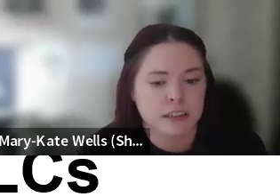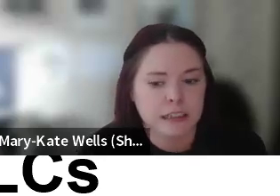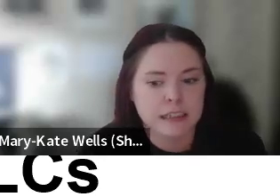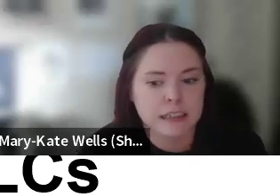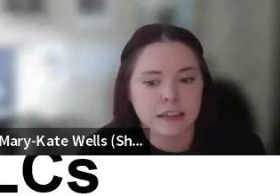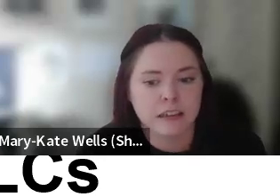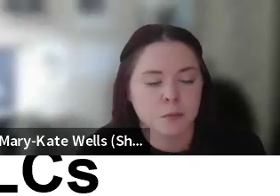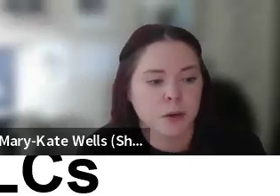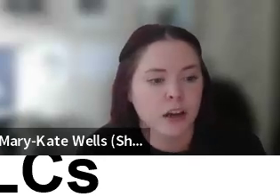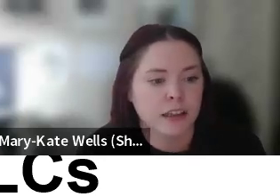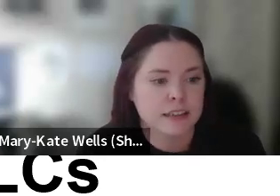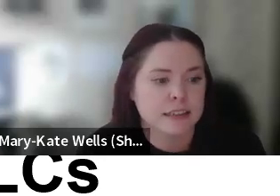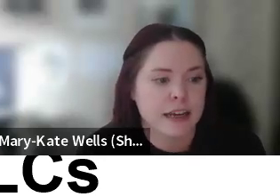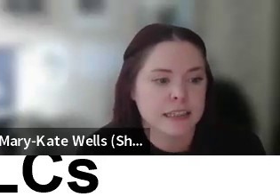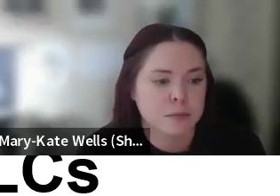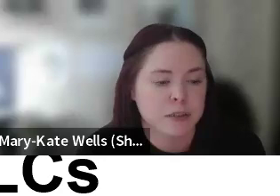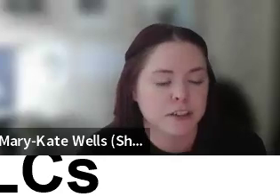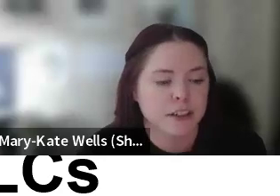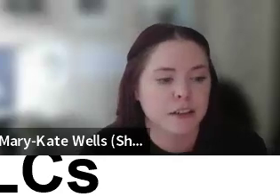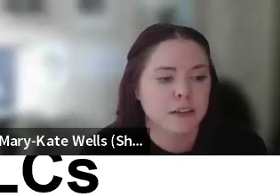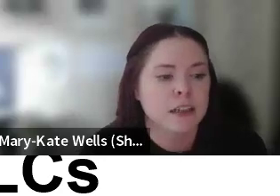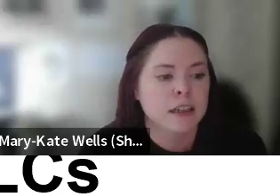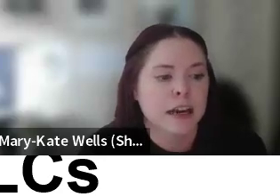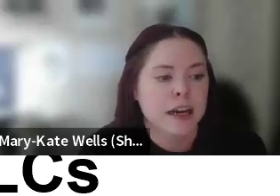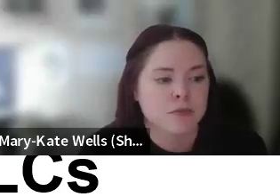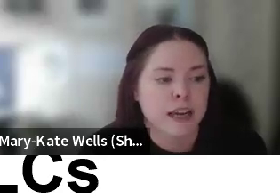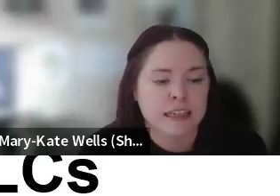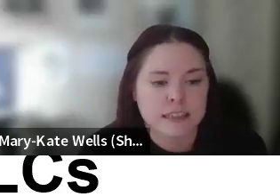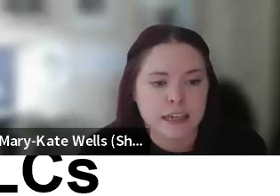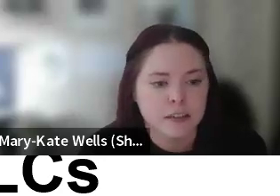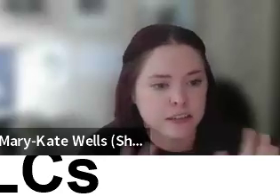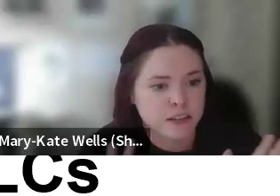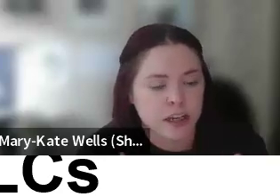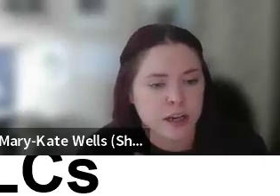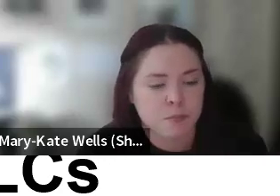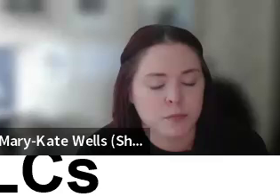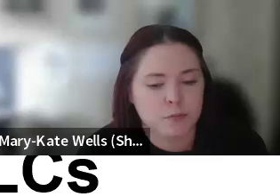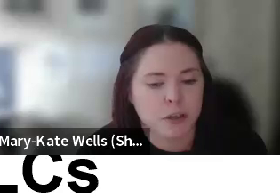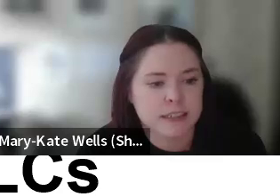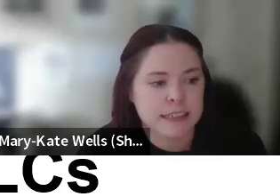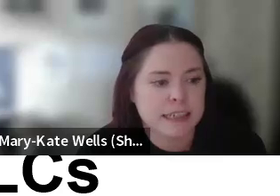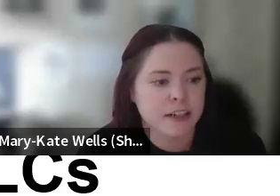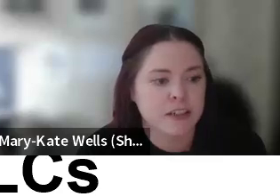there’s a link on the slides and the materials at ACL, that's Part C Centers,